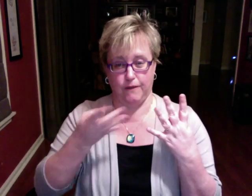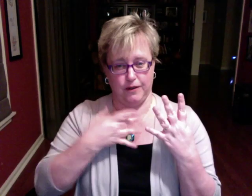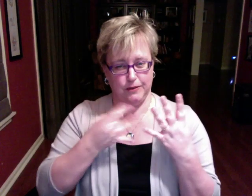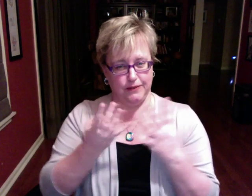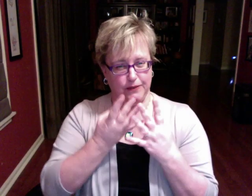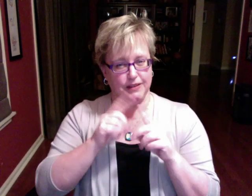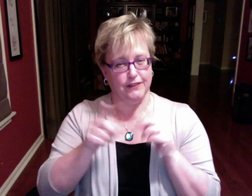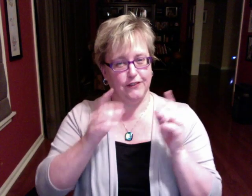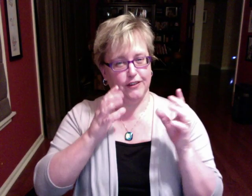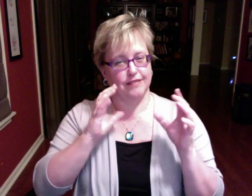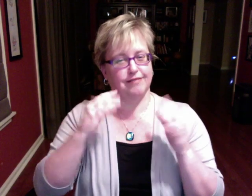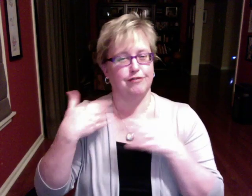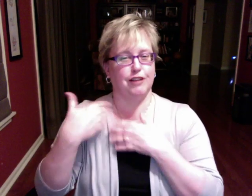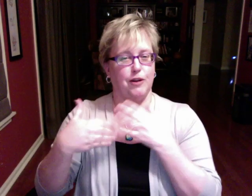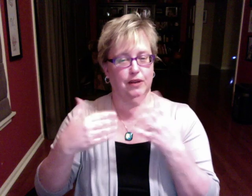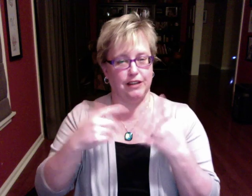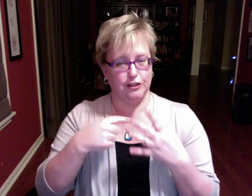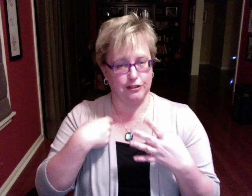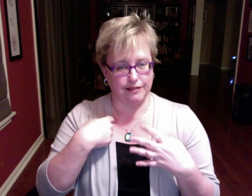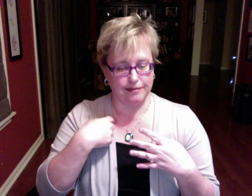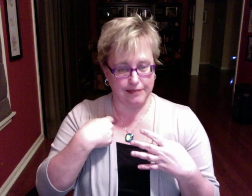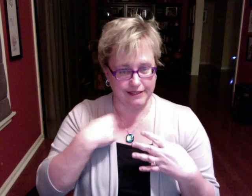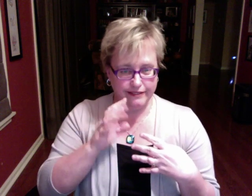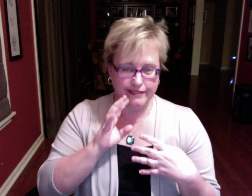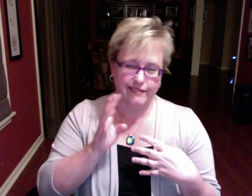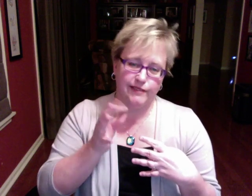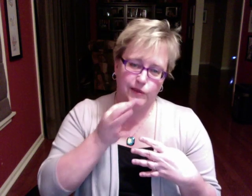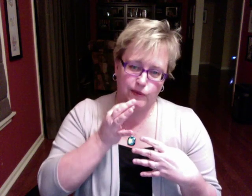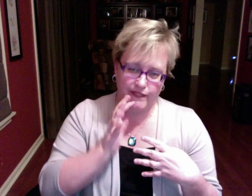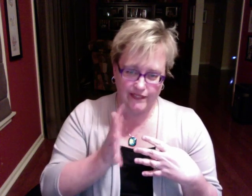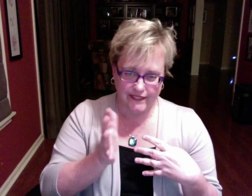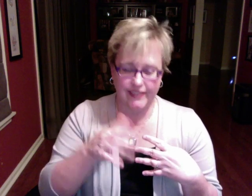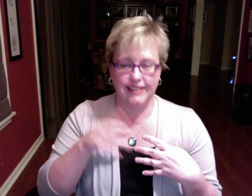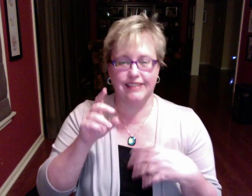interesting - the four of us are from different generations. I’m in my 40’s going on 50’s.